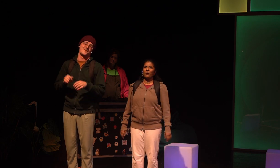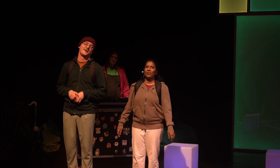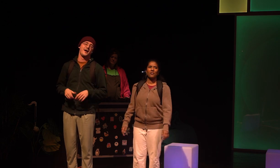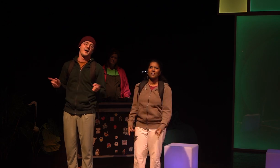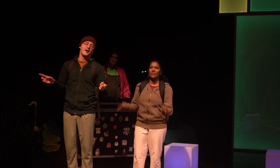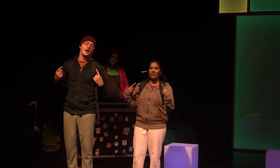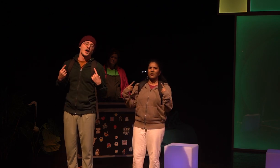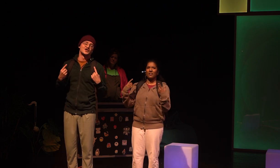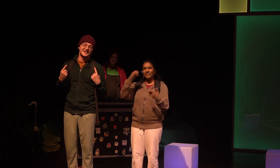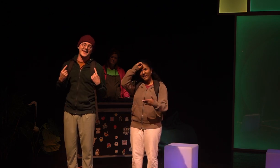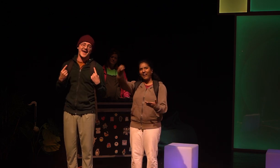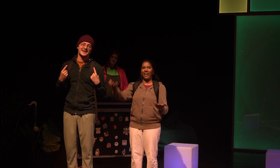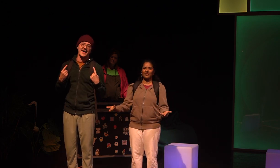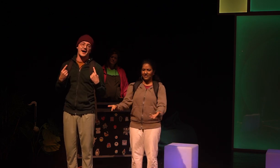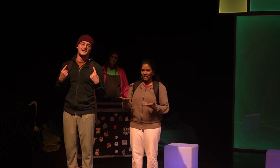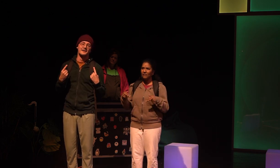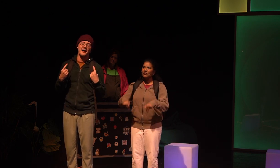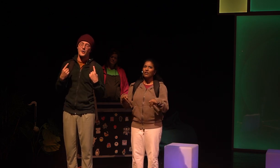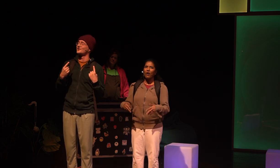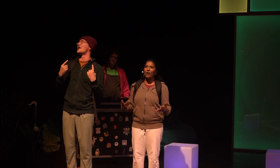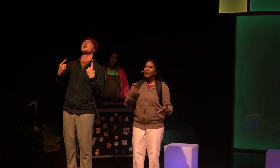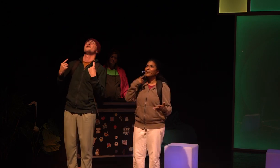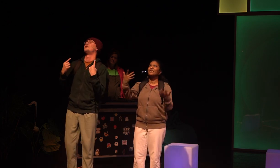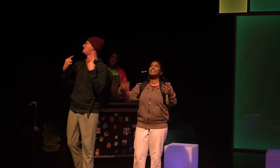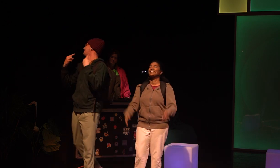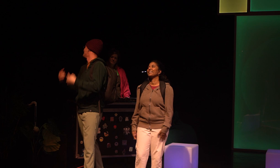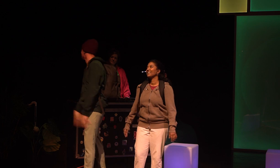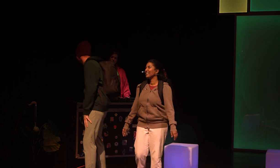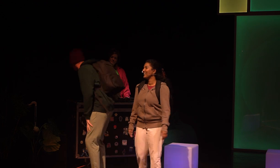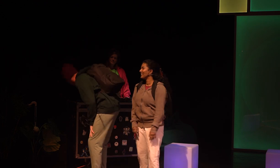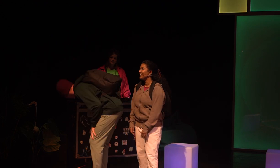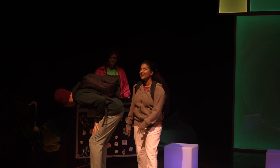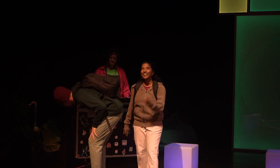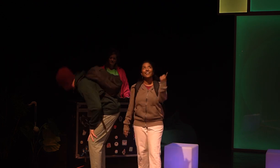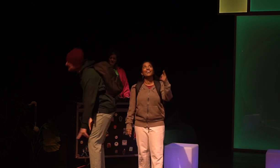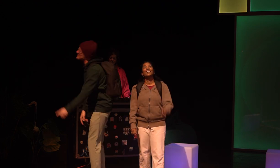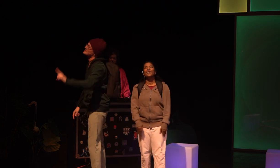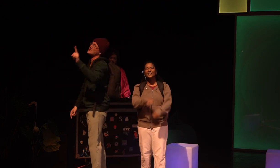No, to dickhead here. I was like oh for - [ UNINTELLIGIBLE ] - you've got